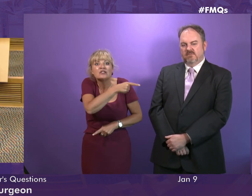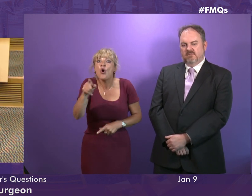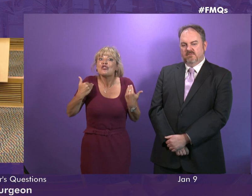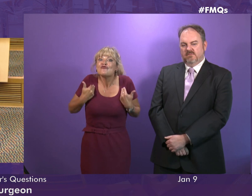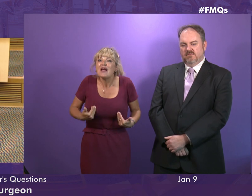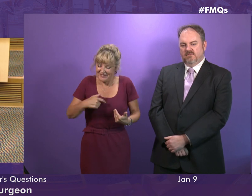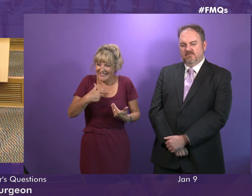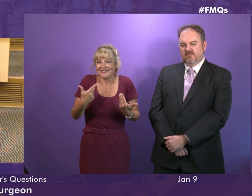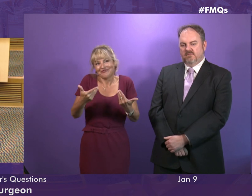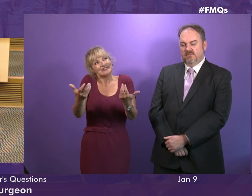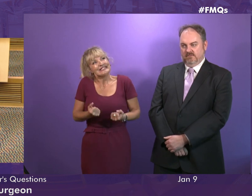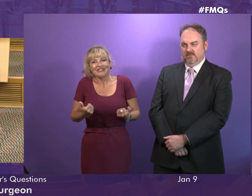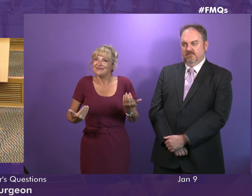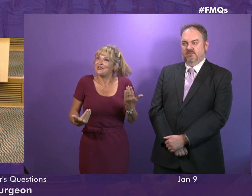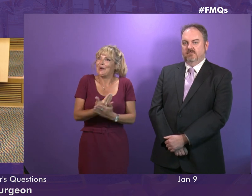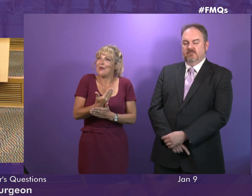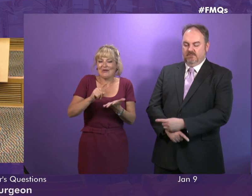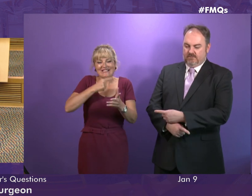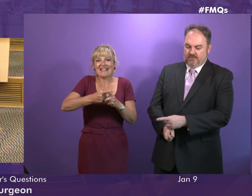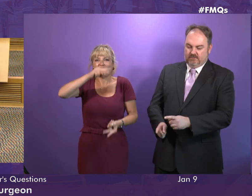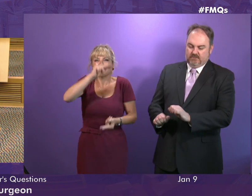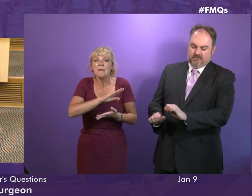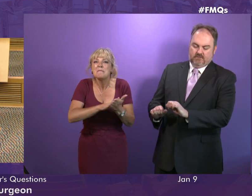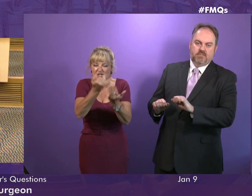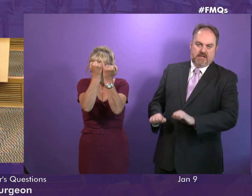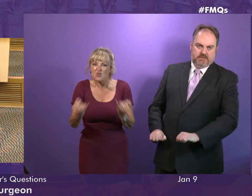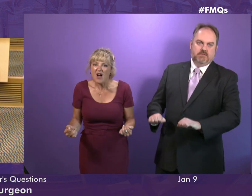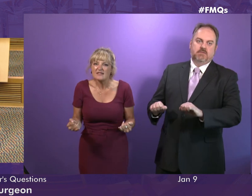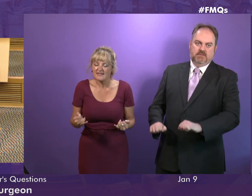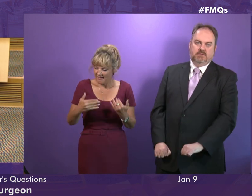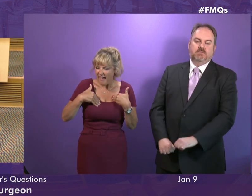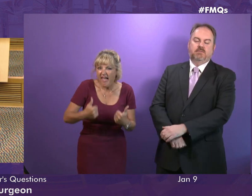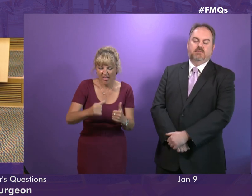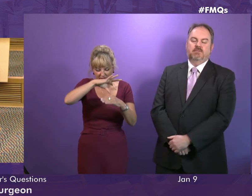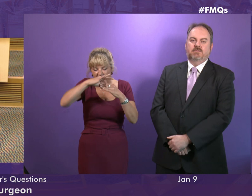richest in our society, local government services would be struggling even more. I think that